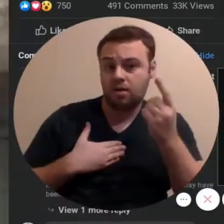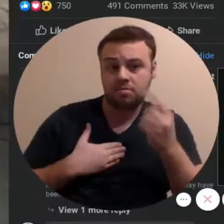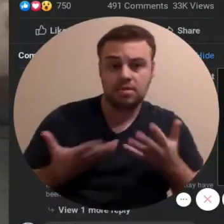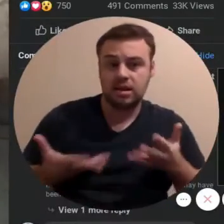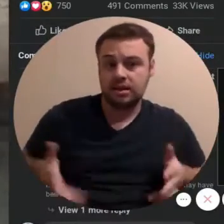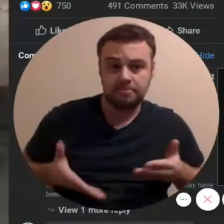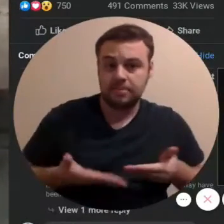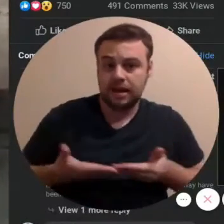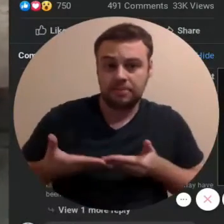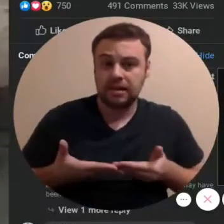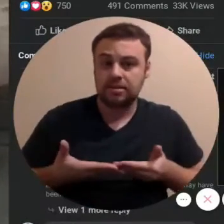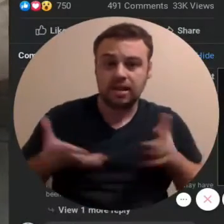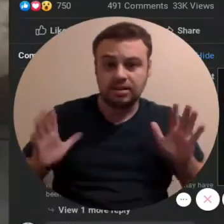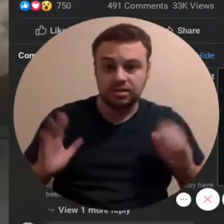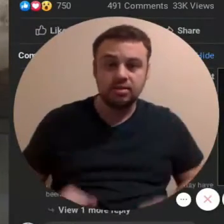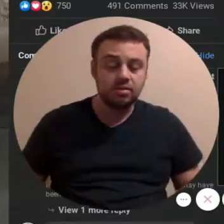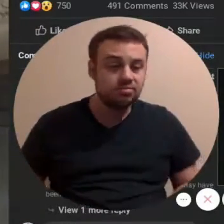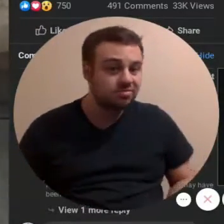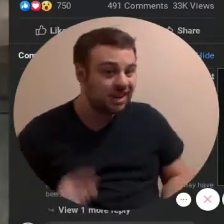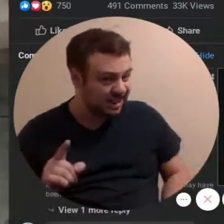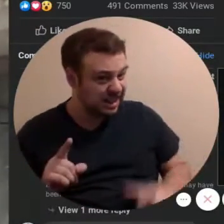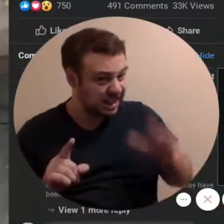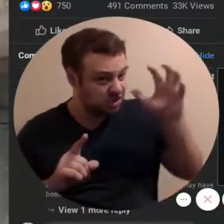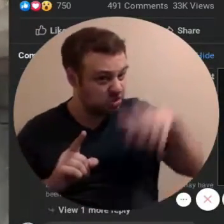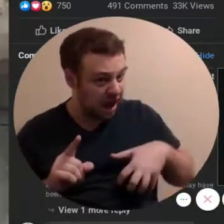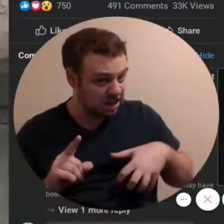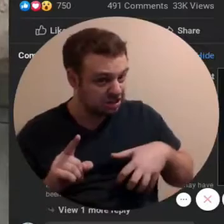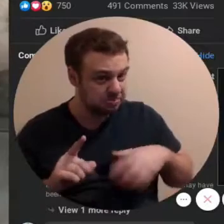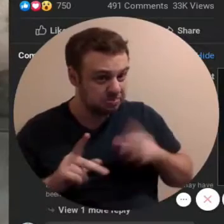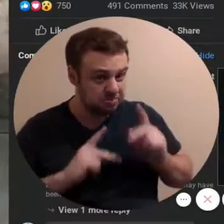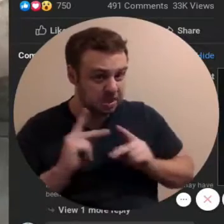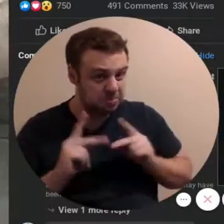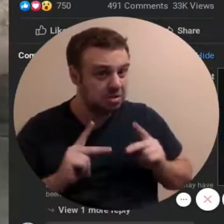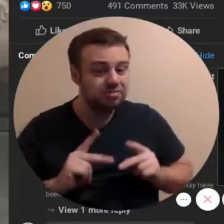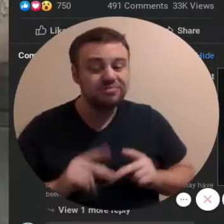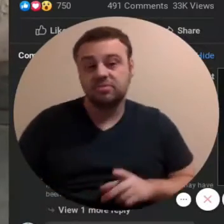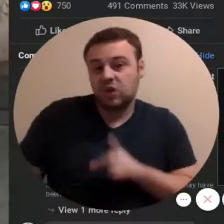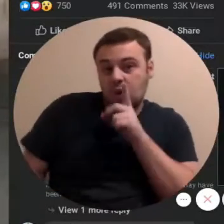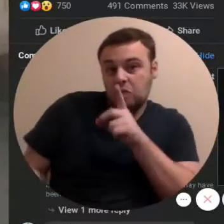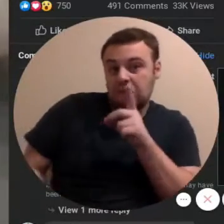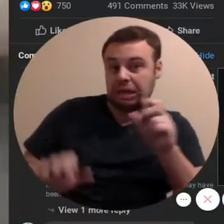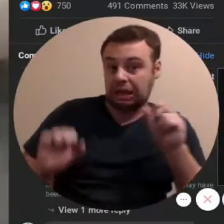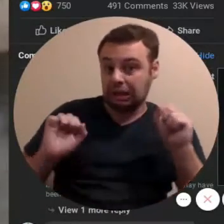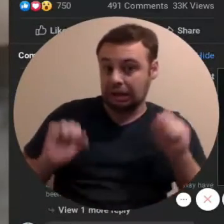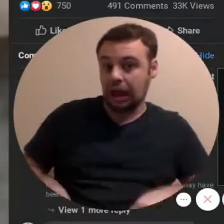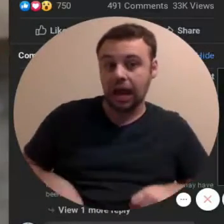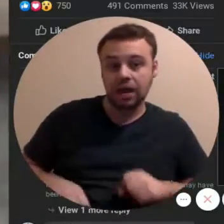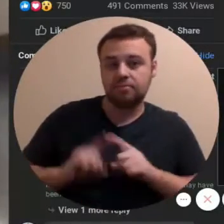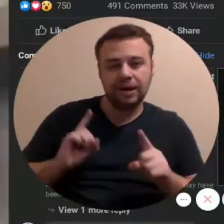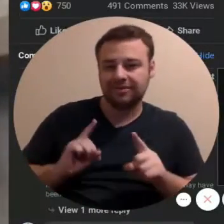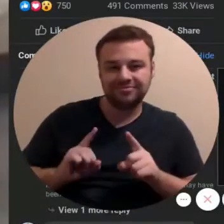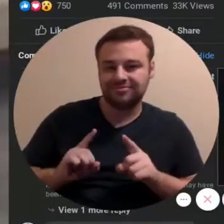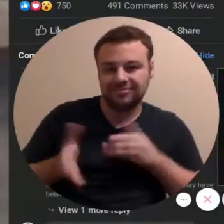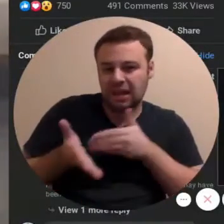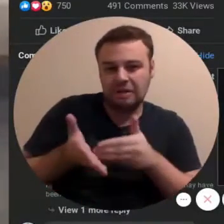Janice: They can. Erica: He seems so fat and happy up there. You comin' out to say hi?